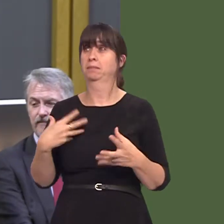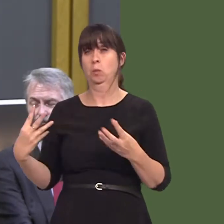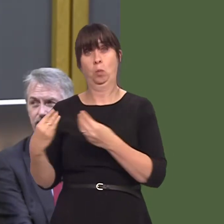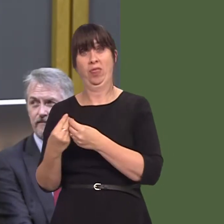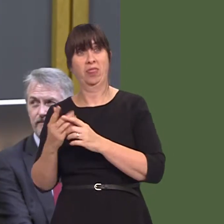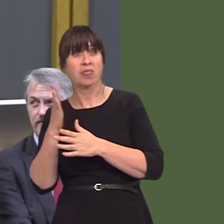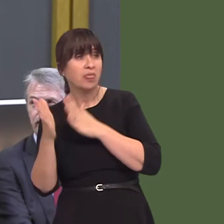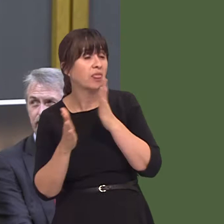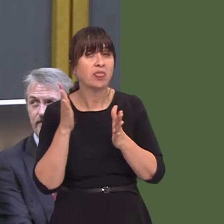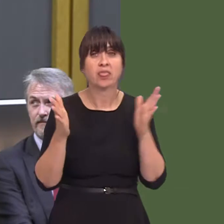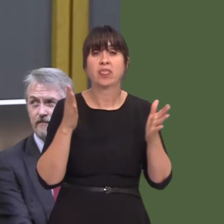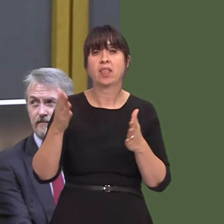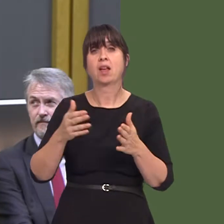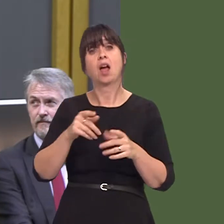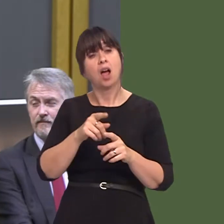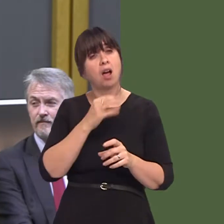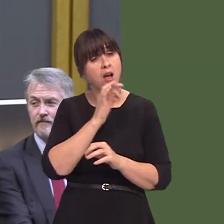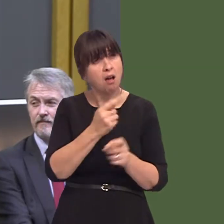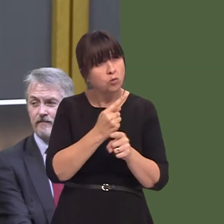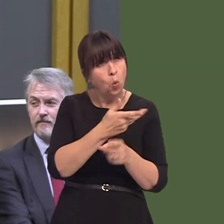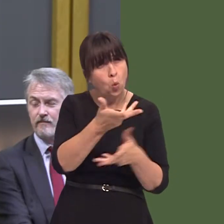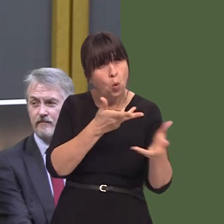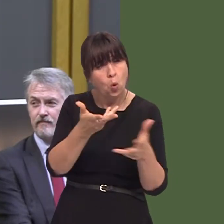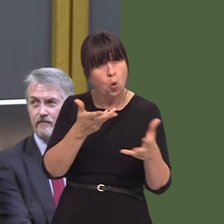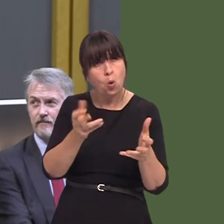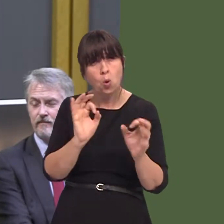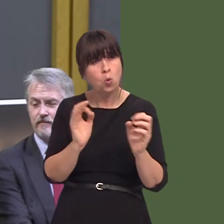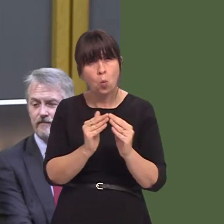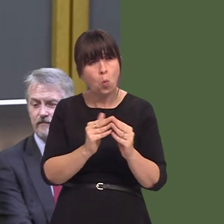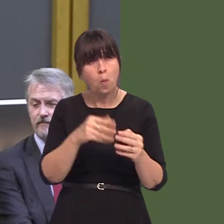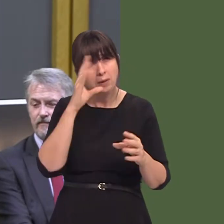We also heard first-hand from rough sleepers just what they thought the practical solutions